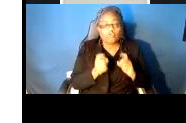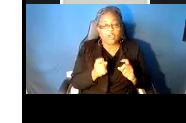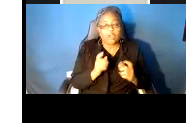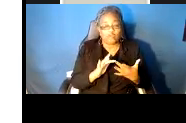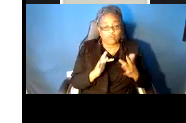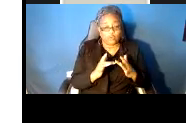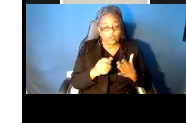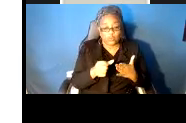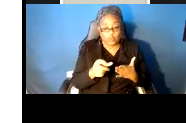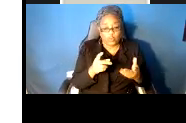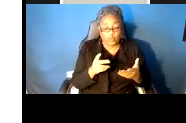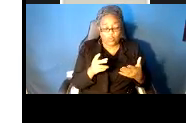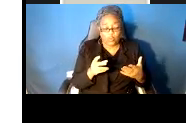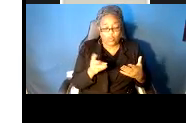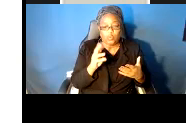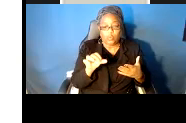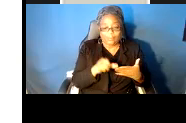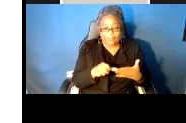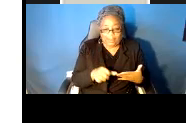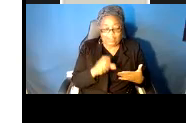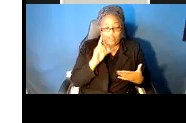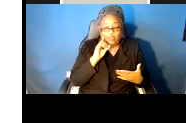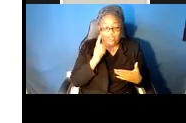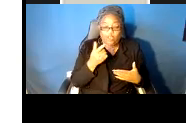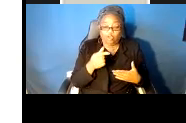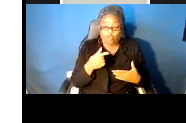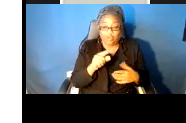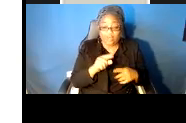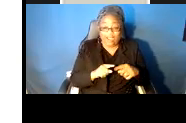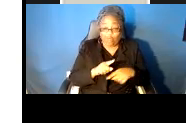with a green arrow pointing to the Resources tab.